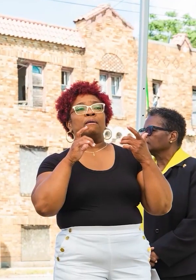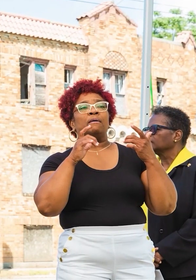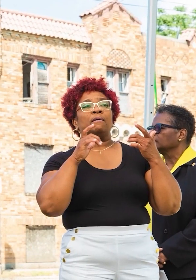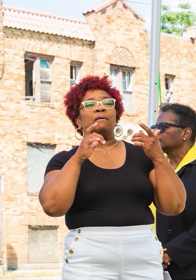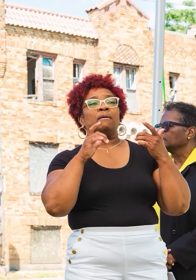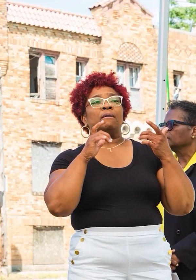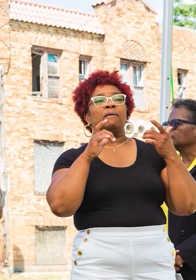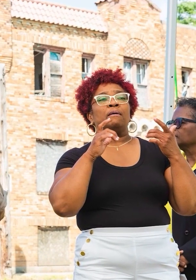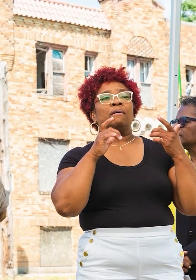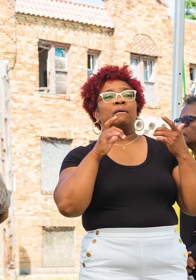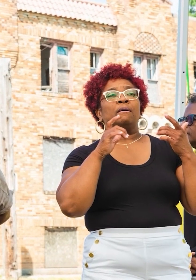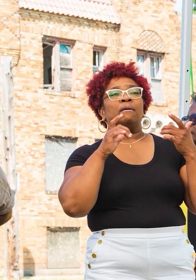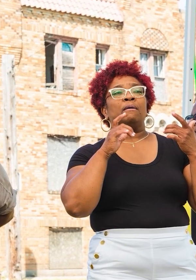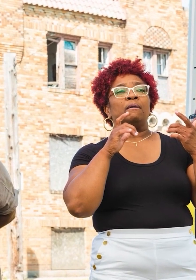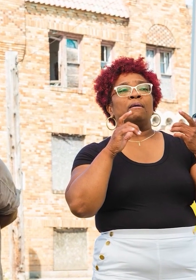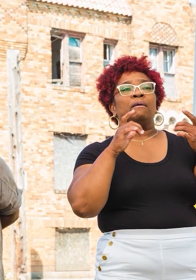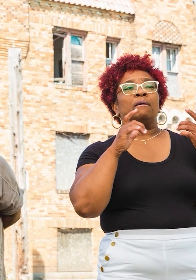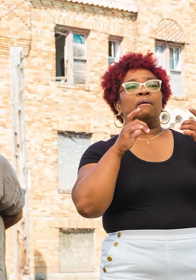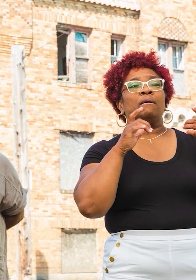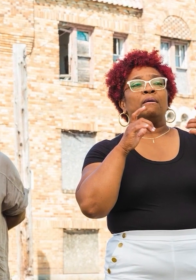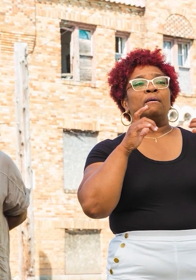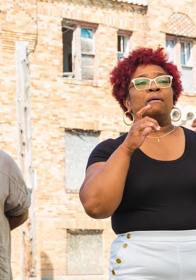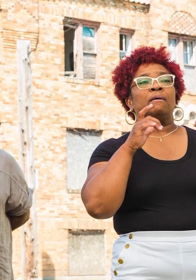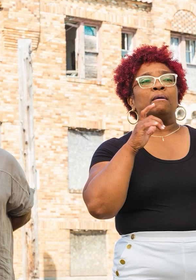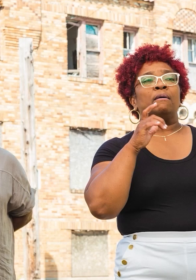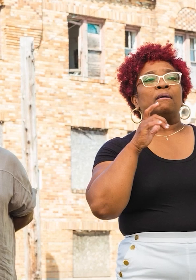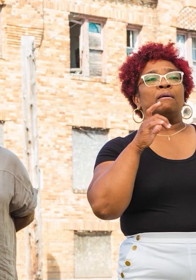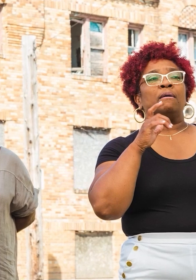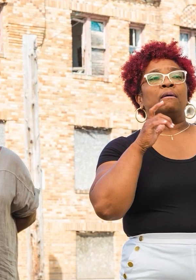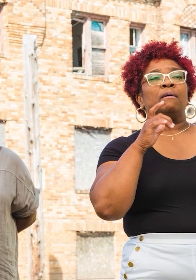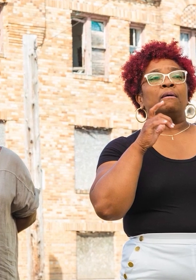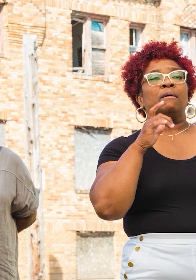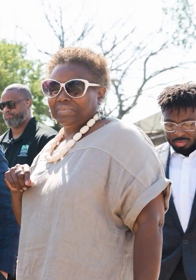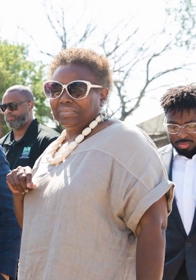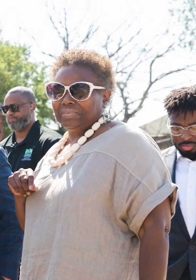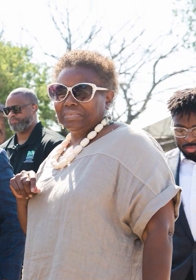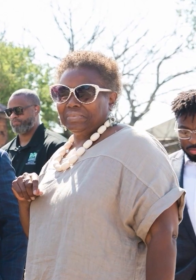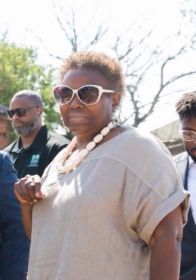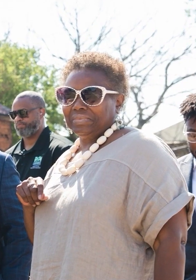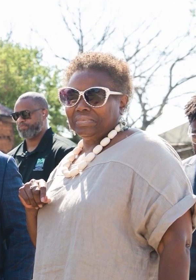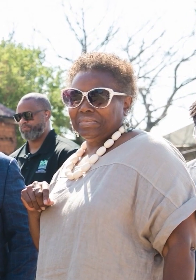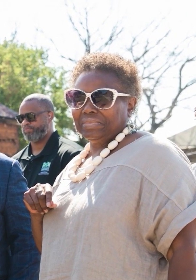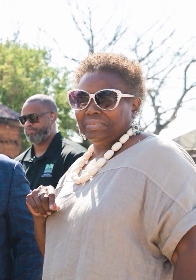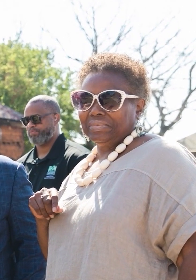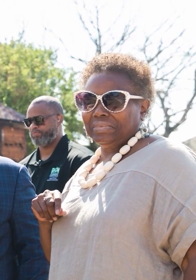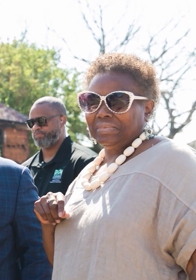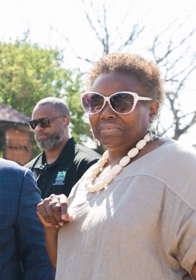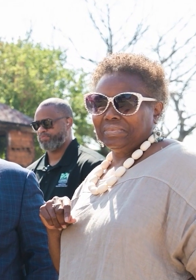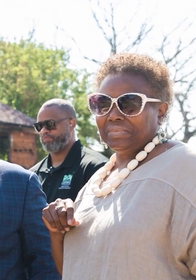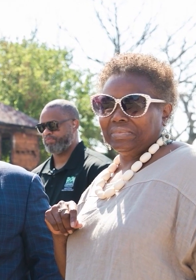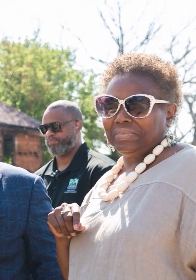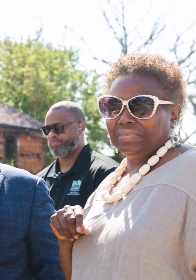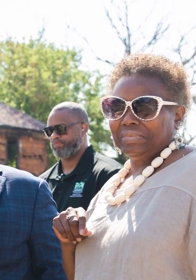MIKE DUGGAN SAT DOWN WITH COUNCIL MEMBER ANGELA CALLOWAY AND SHE SAYS WE NEED HELP ON AFFORDABLE HOUSING TODAY SHE